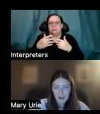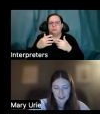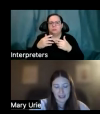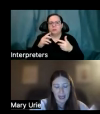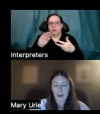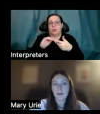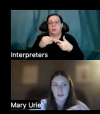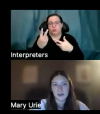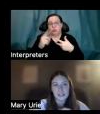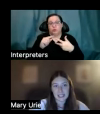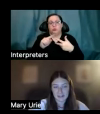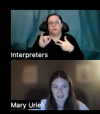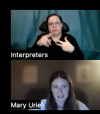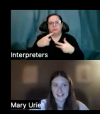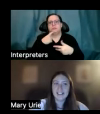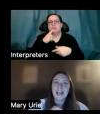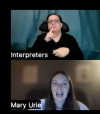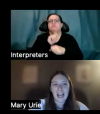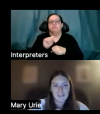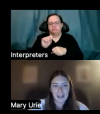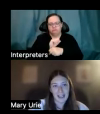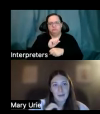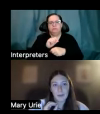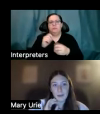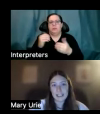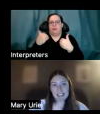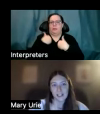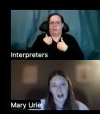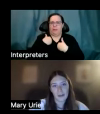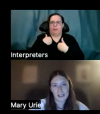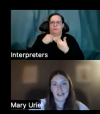I would say absolutely, definitely have a printed copy